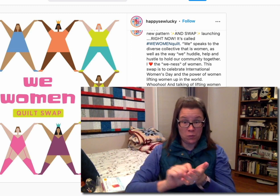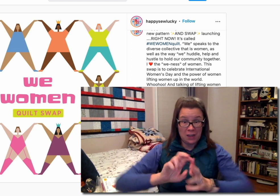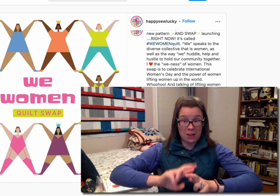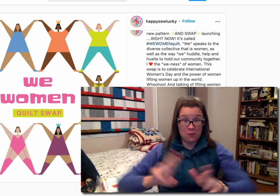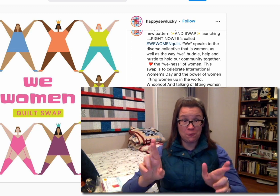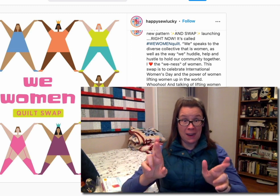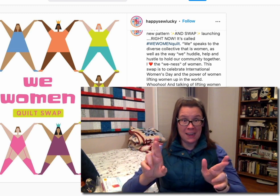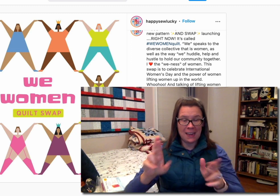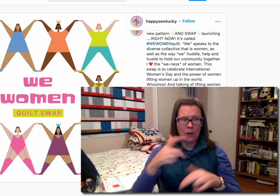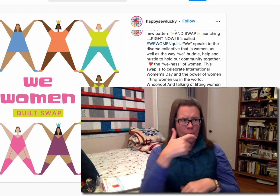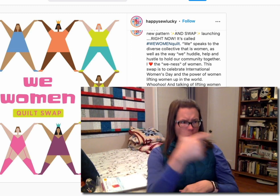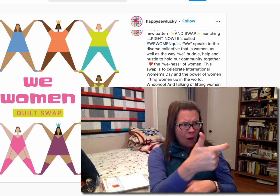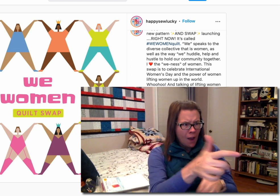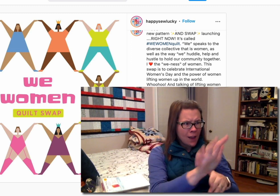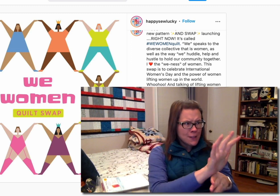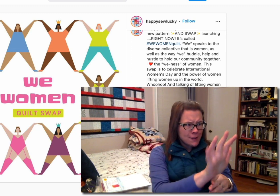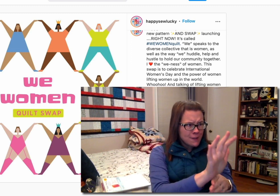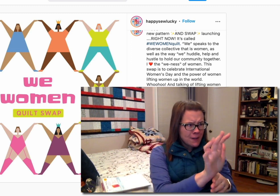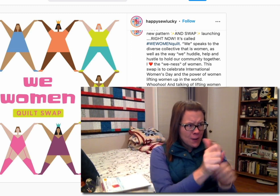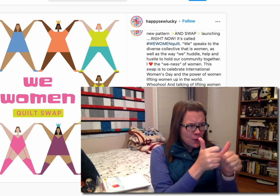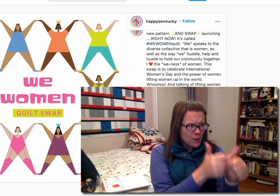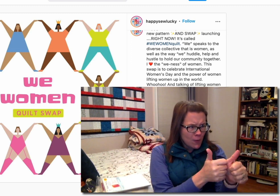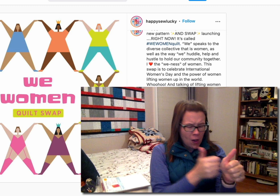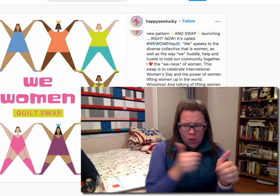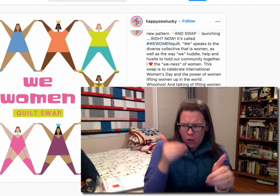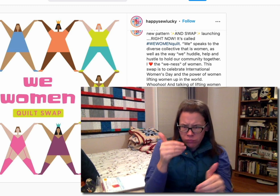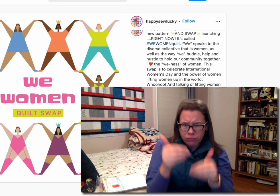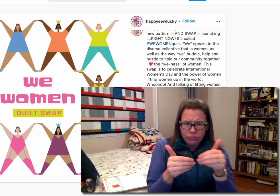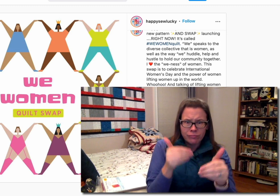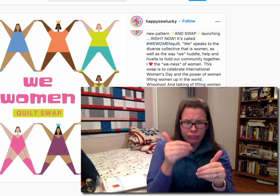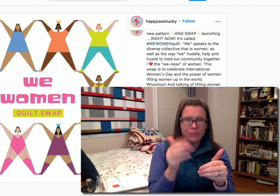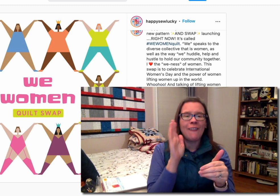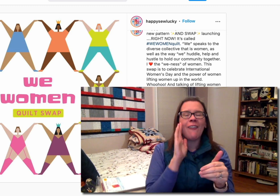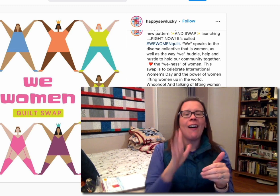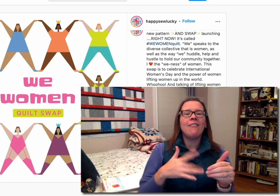So you've bought it, you've downloaded it - now we're going to print it - and you'll be all set and ready.